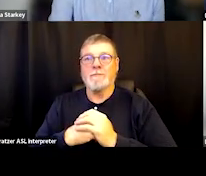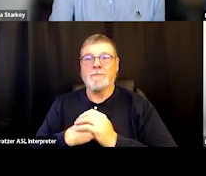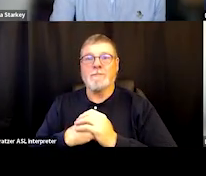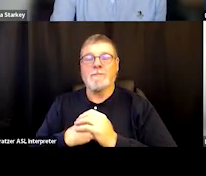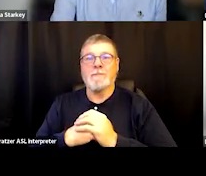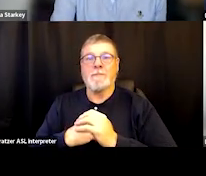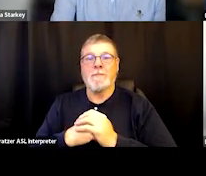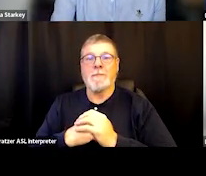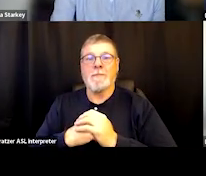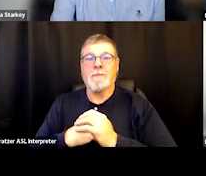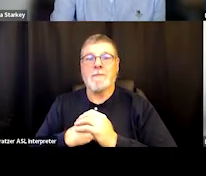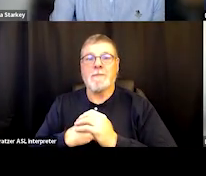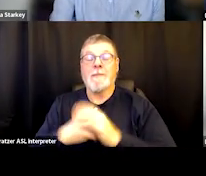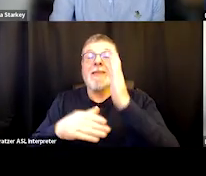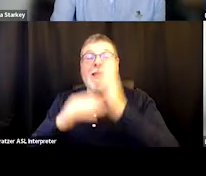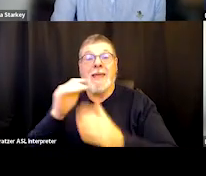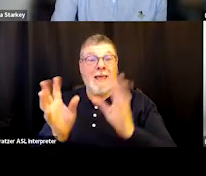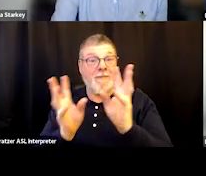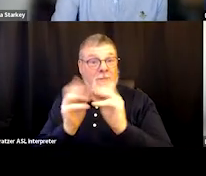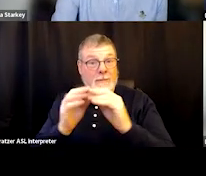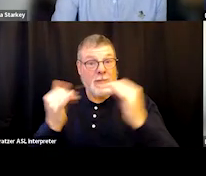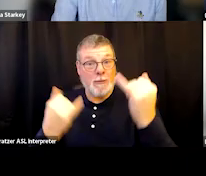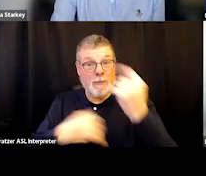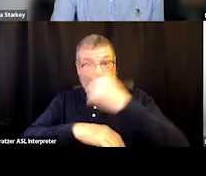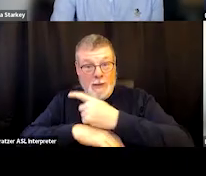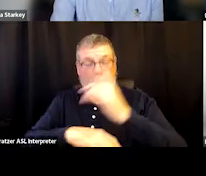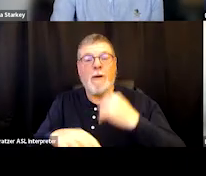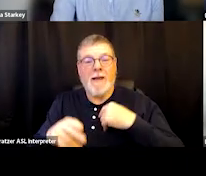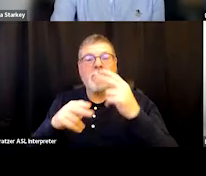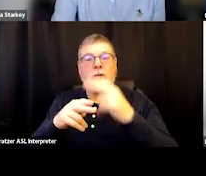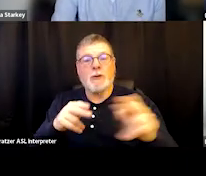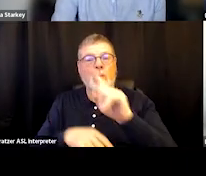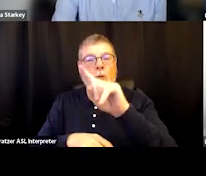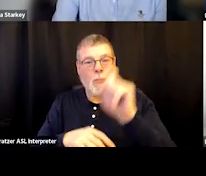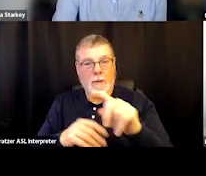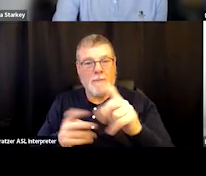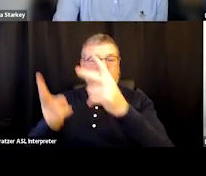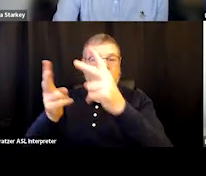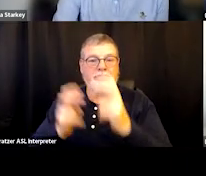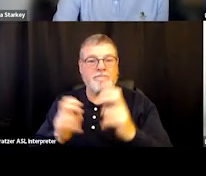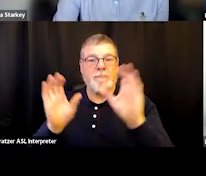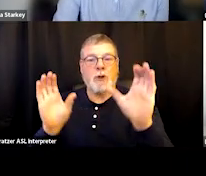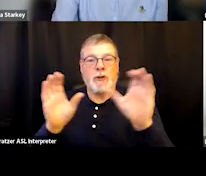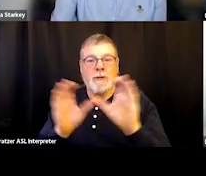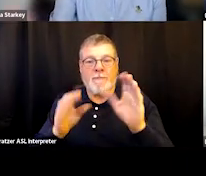At the end of this session, you'll have an opportunity to take a short online quiz and download a certificate of completion